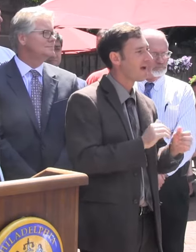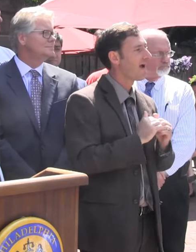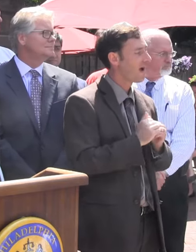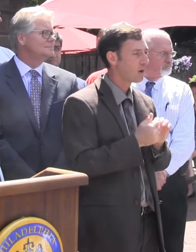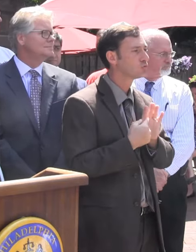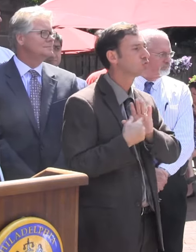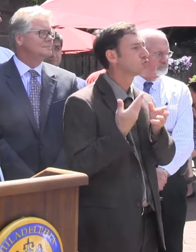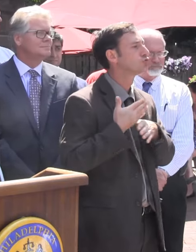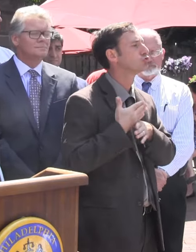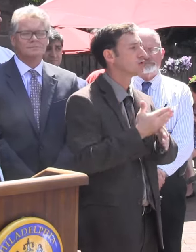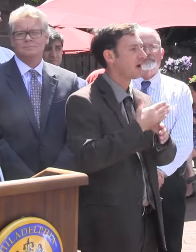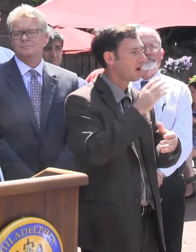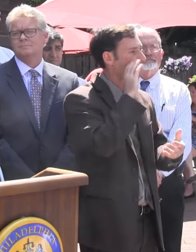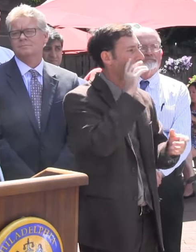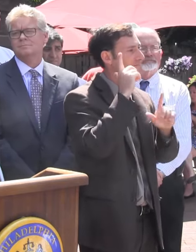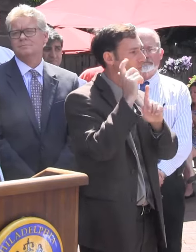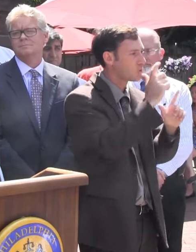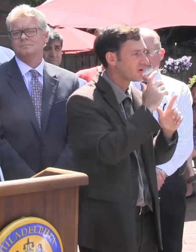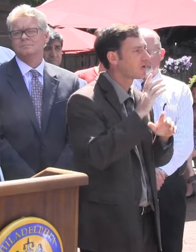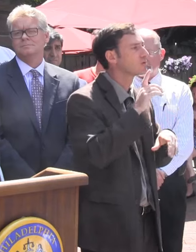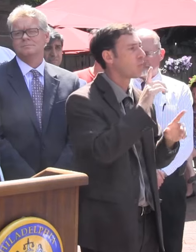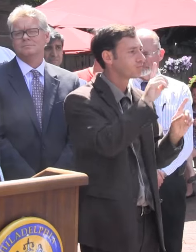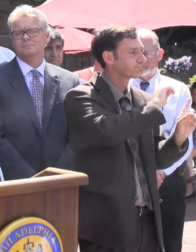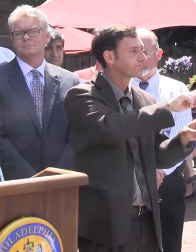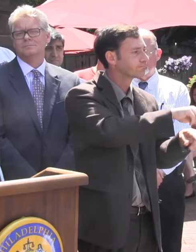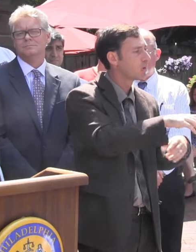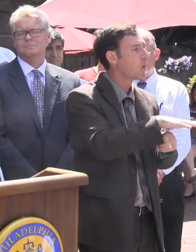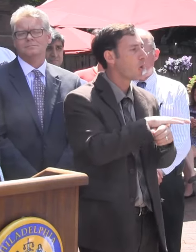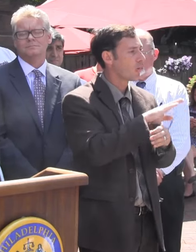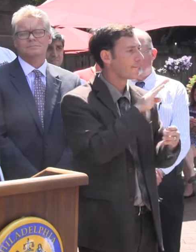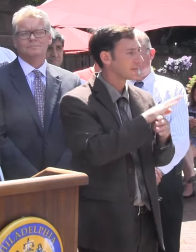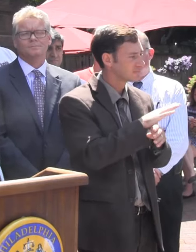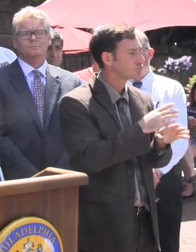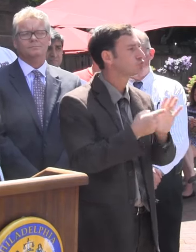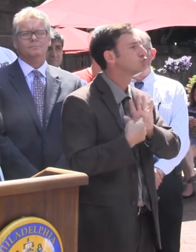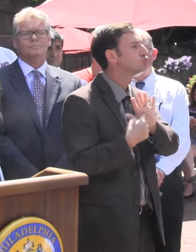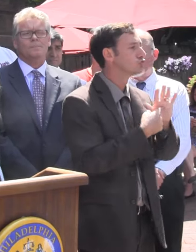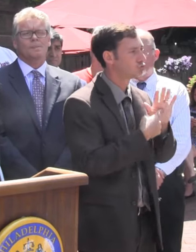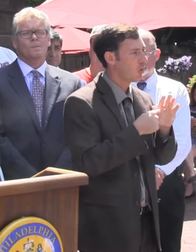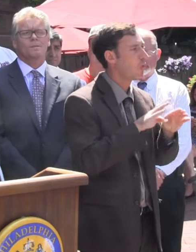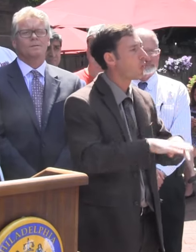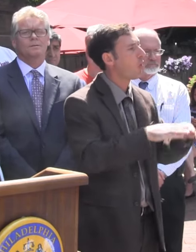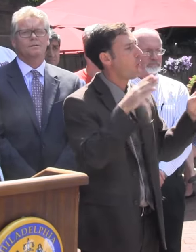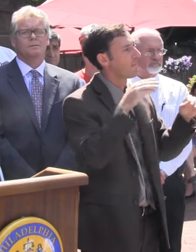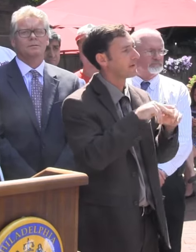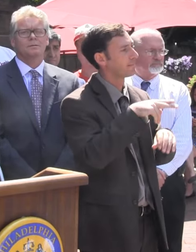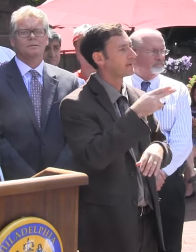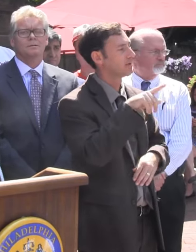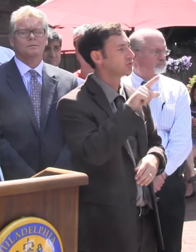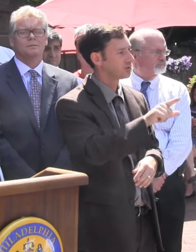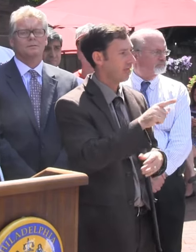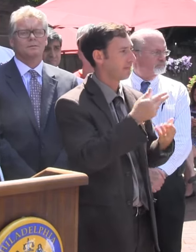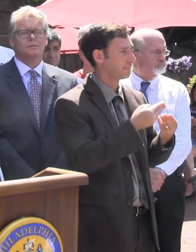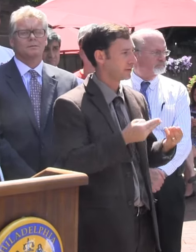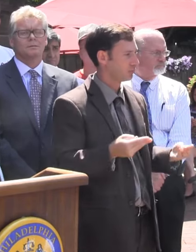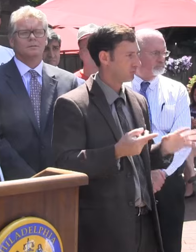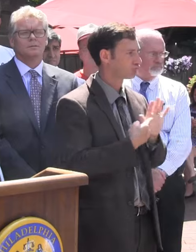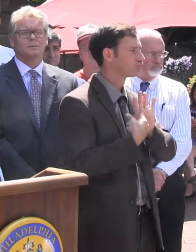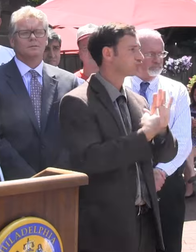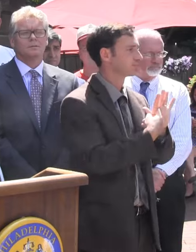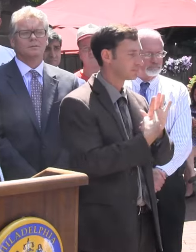photographs of their patronage at local businesses displaying the openinPHL material. Post that